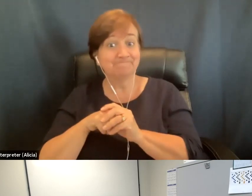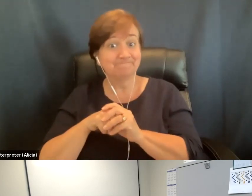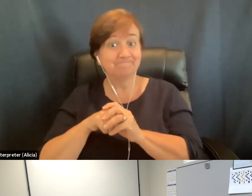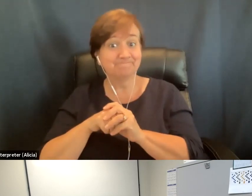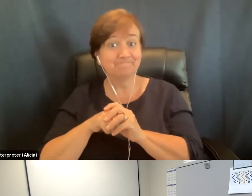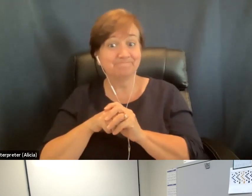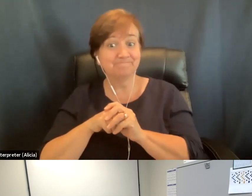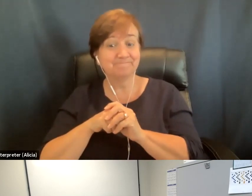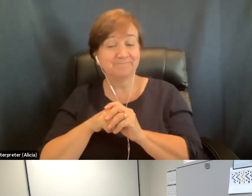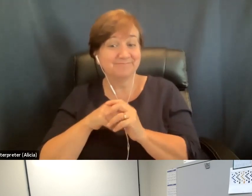Dr. Elsa Villarino: You know I.